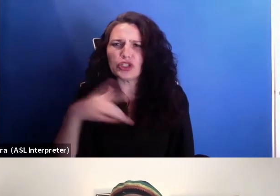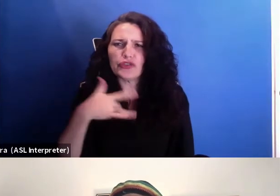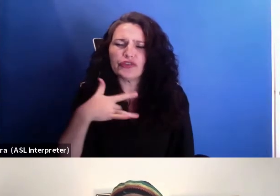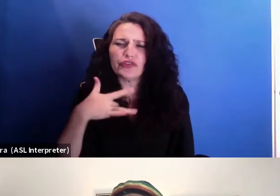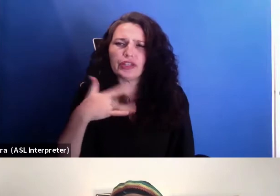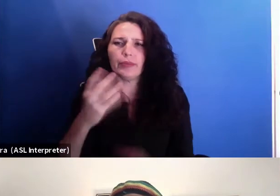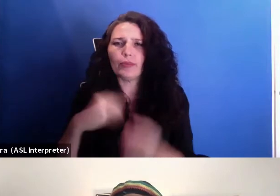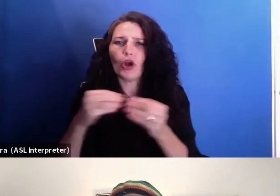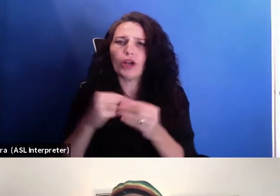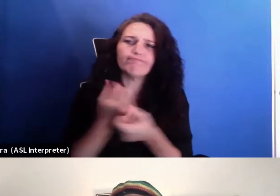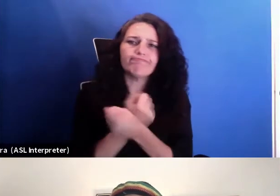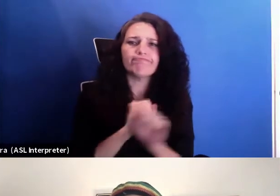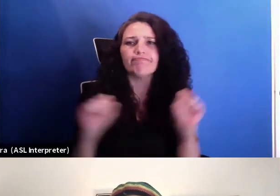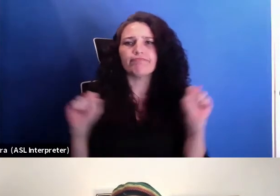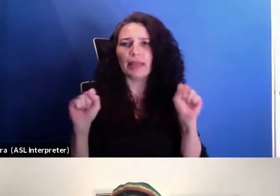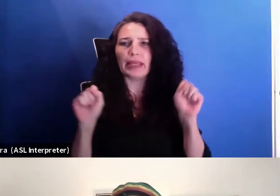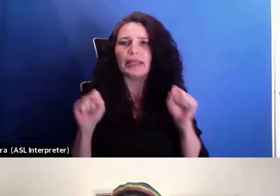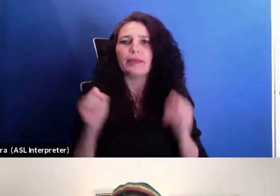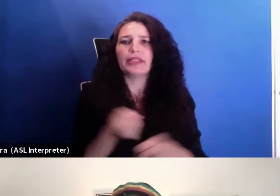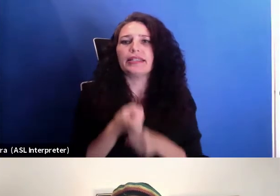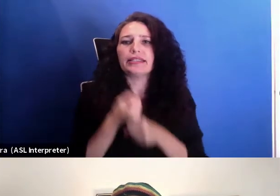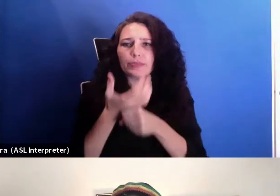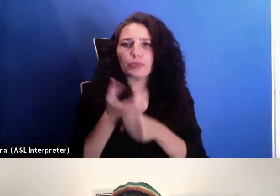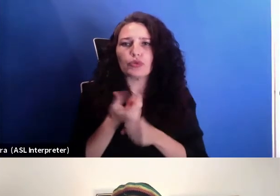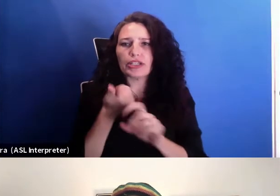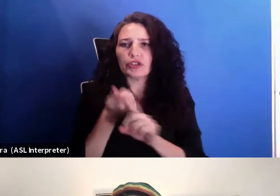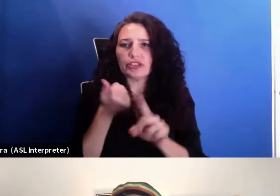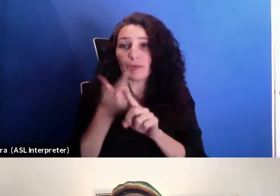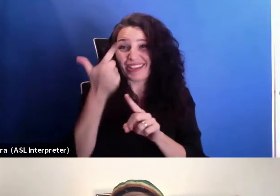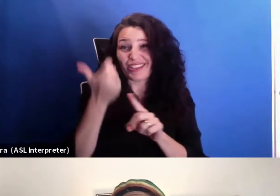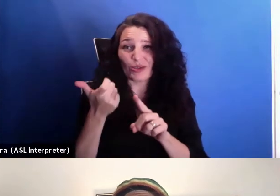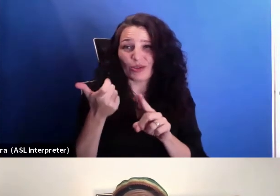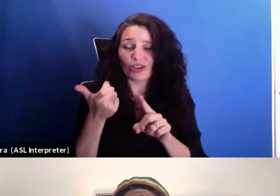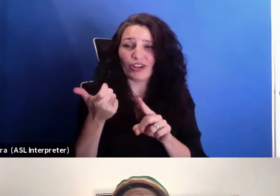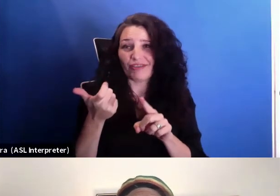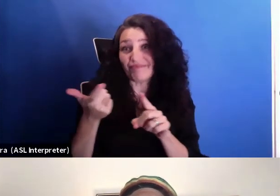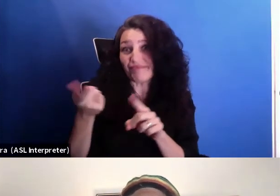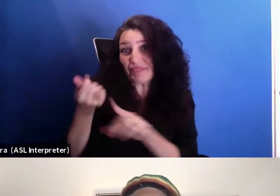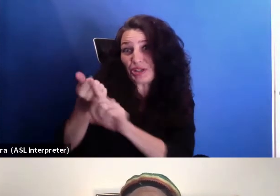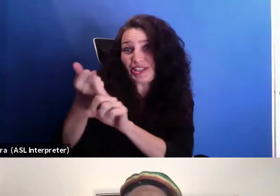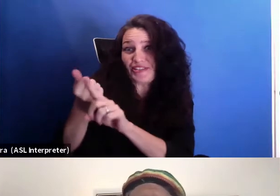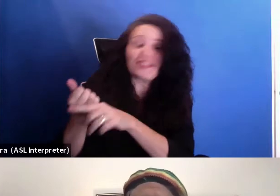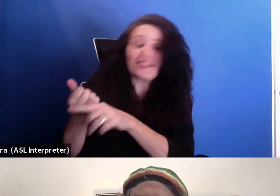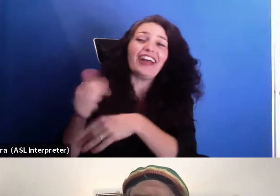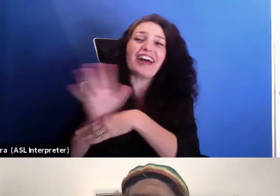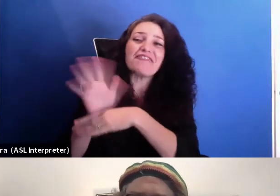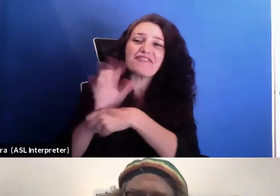to express yourself in this situation? You're a filmmaker, you're able to be the director of something